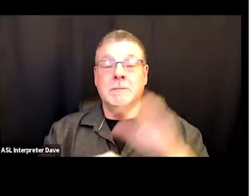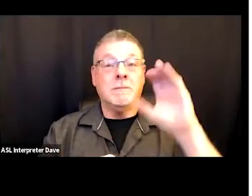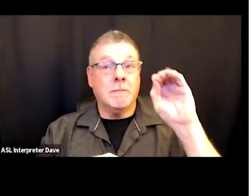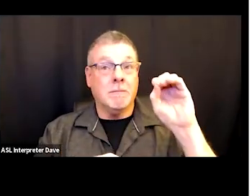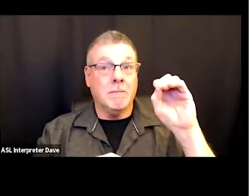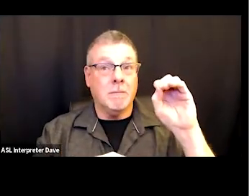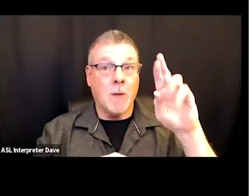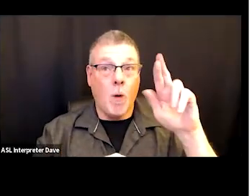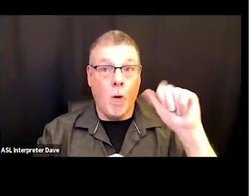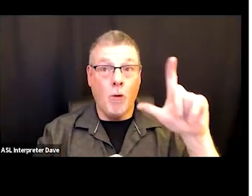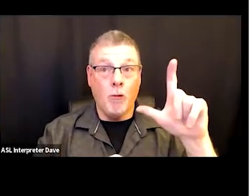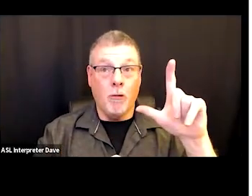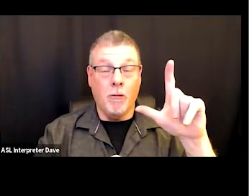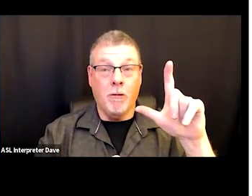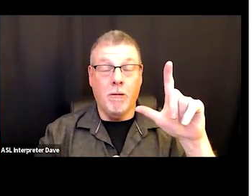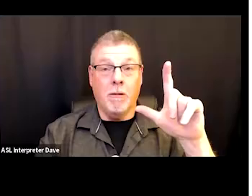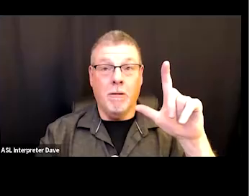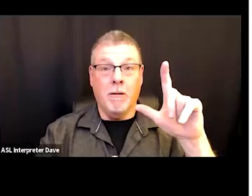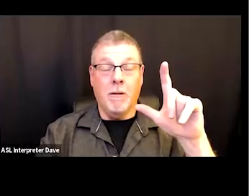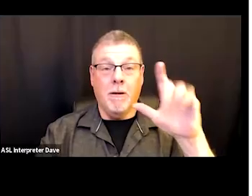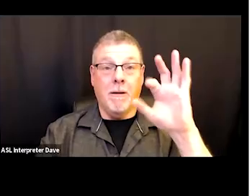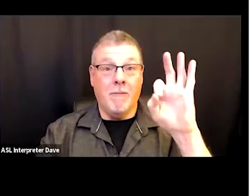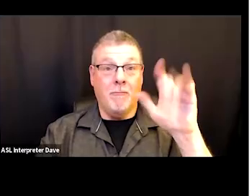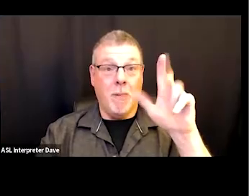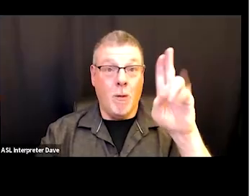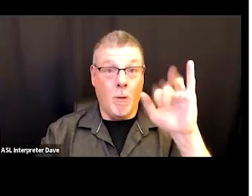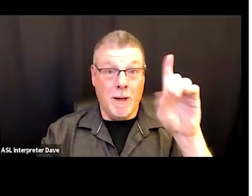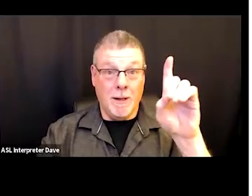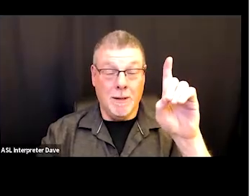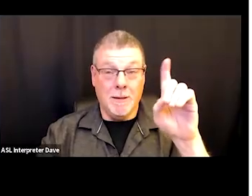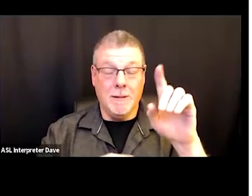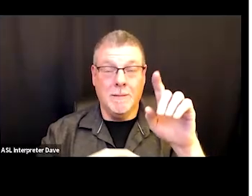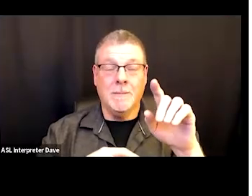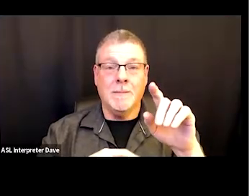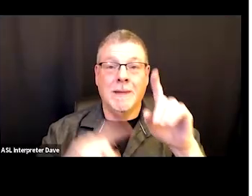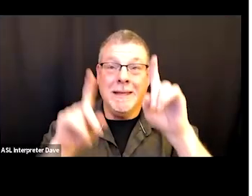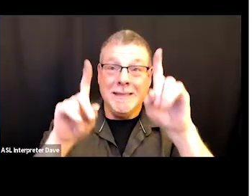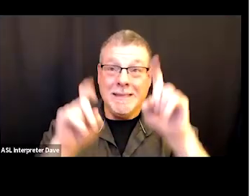the window of detection is very short. I'm not gonna get into detection windows today,